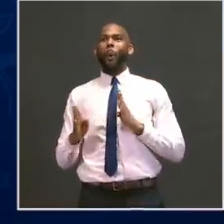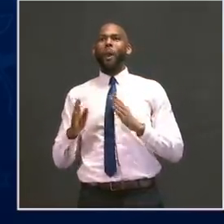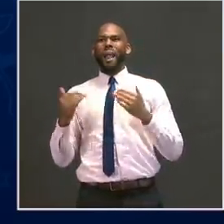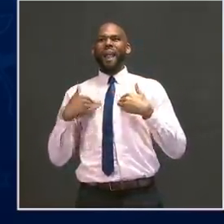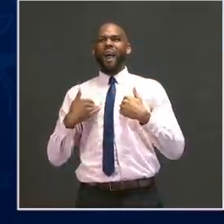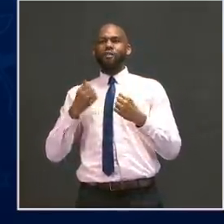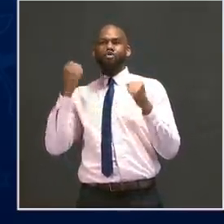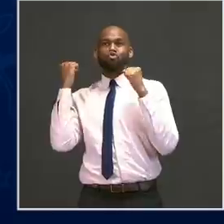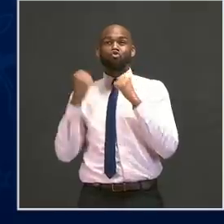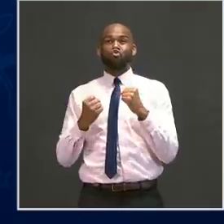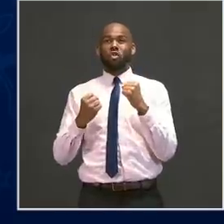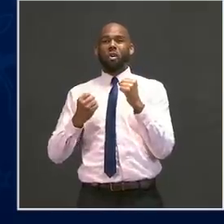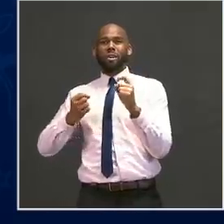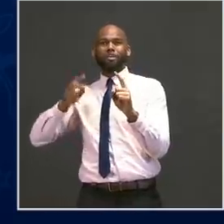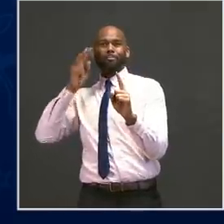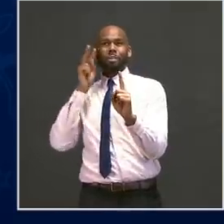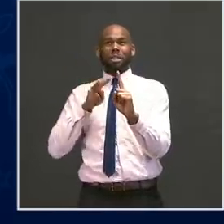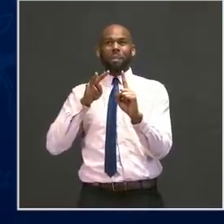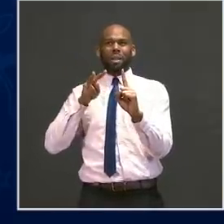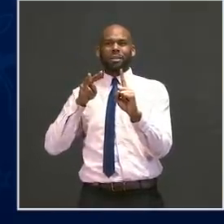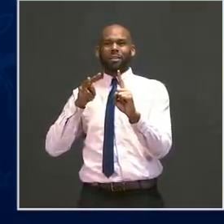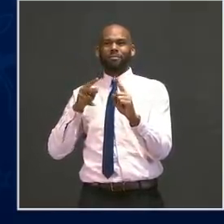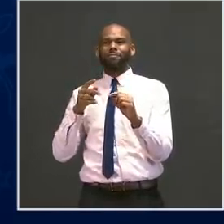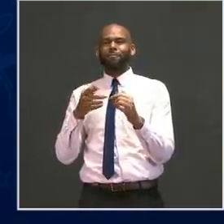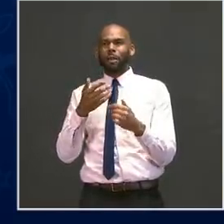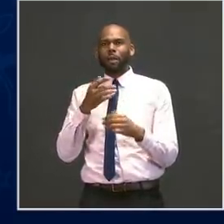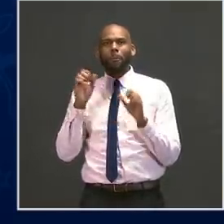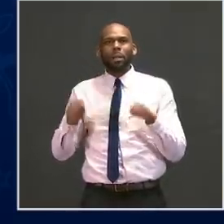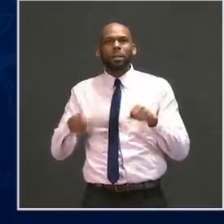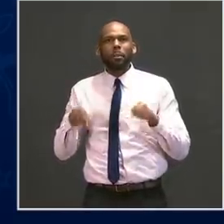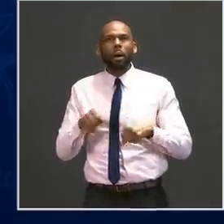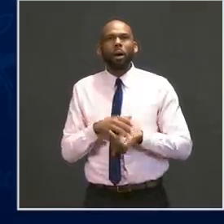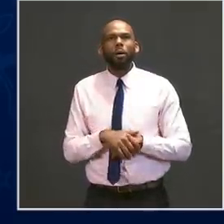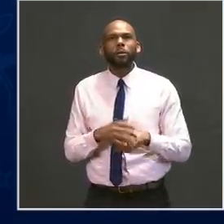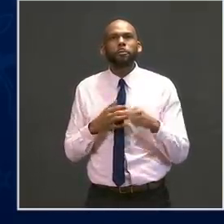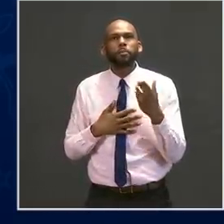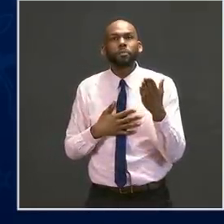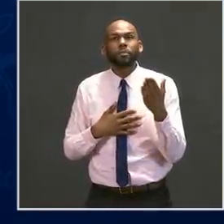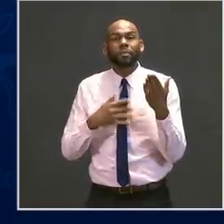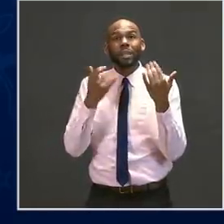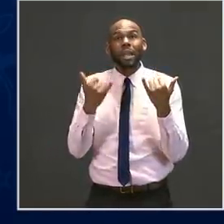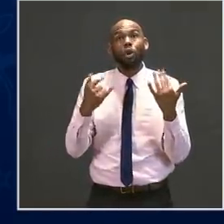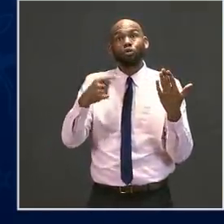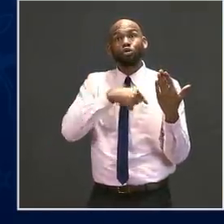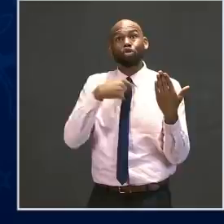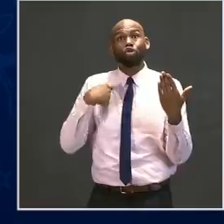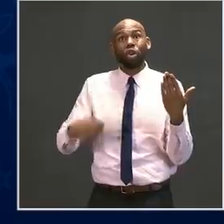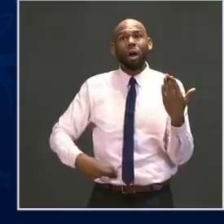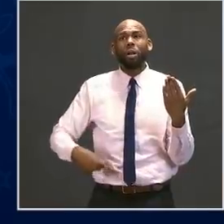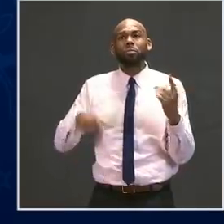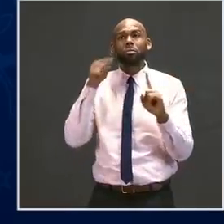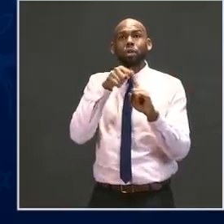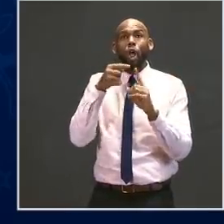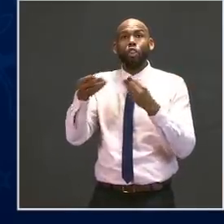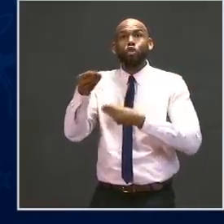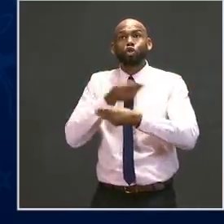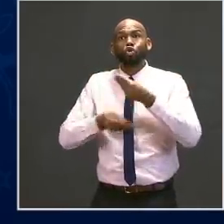the strongest footing possible, I should say. The Press: And when will he outline his strategy to compete with China, including the trade policy that John was asking about?